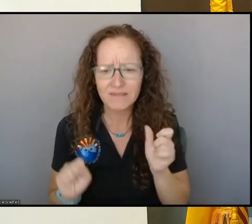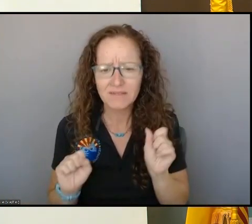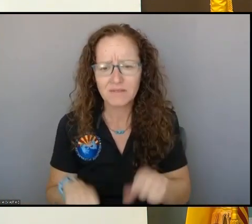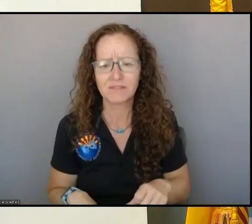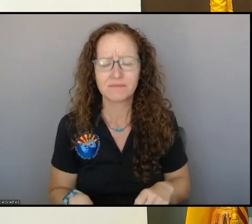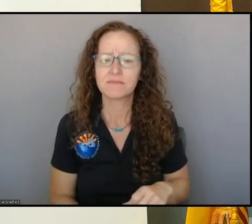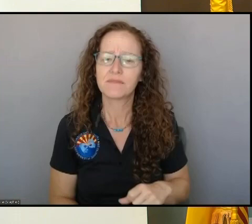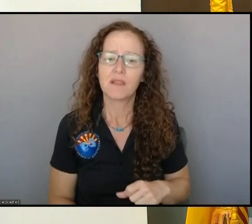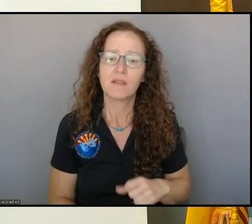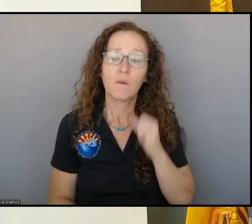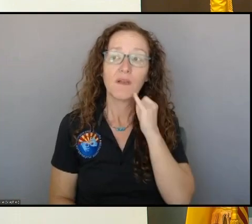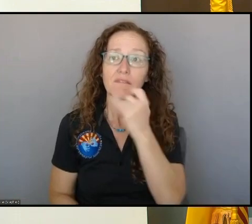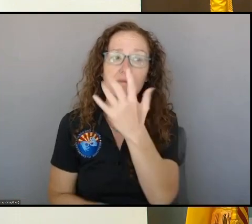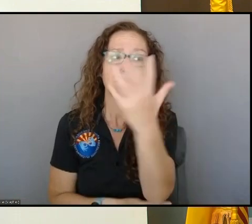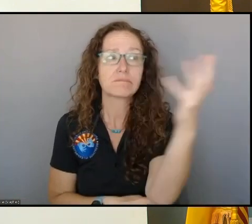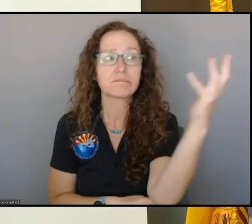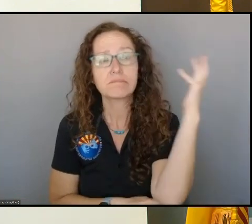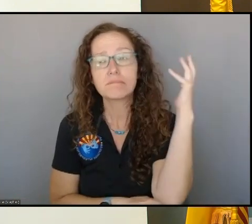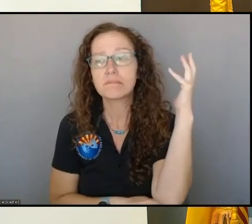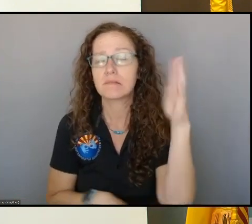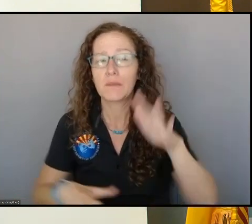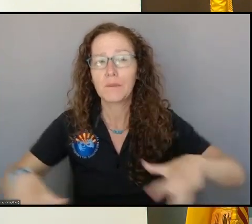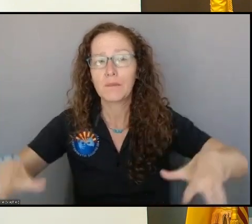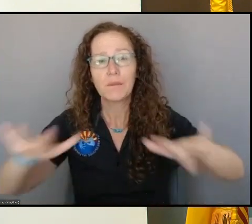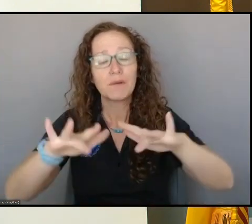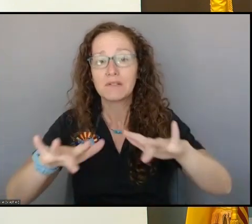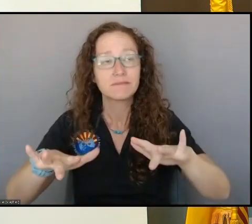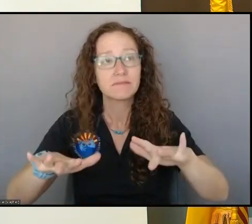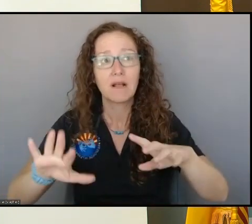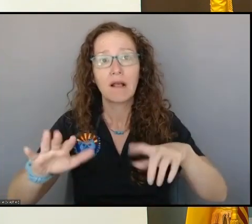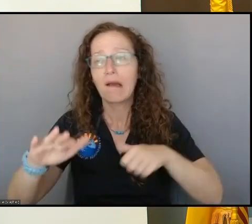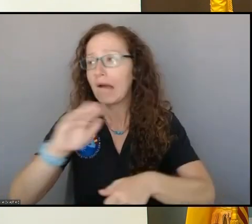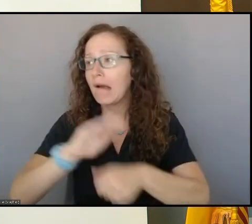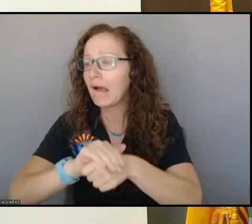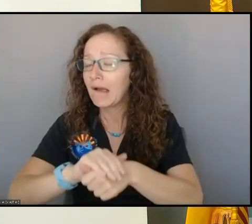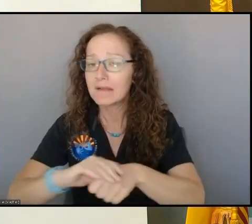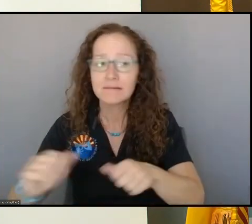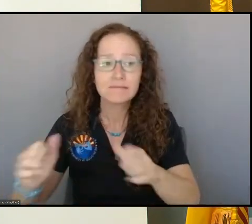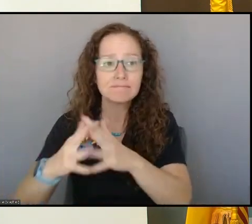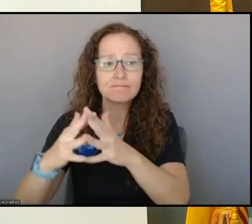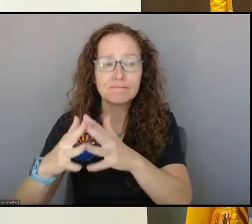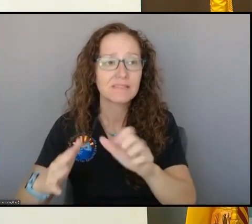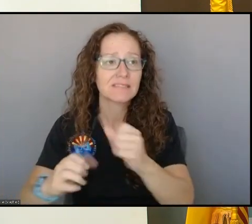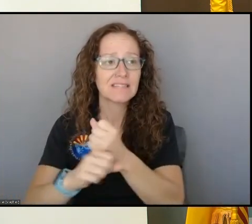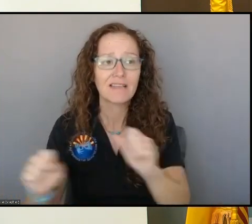have no safe place to go. And so it's really a good thing that we ended up without lightning over the fire yesterday. And of